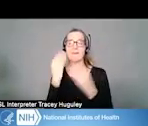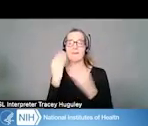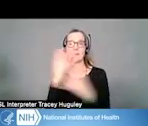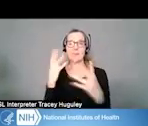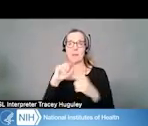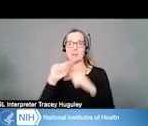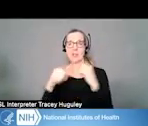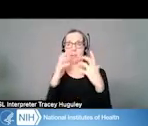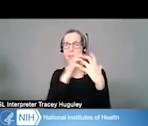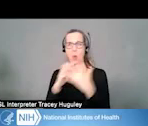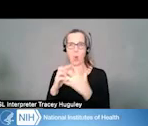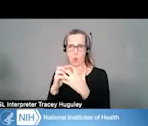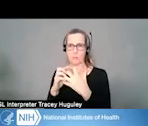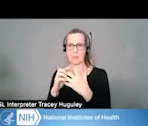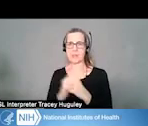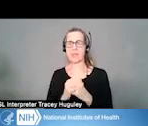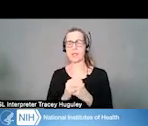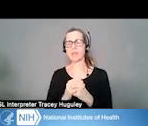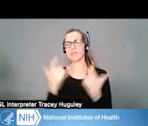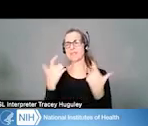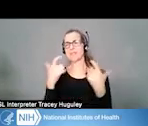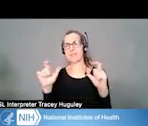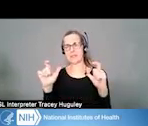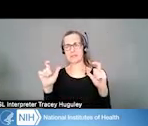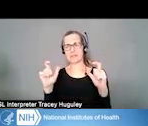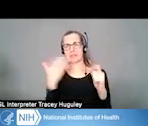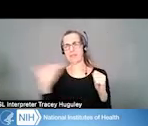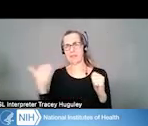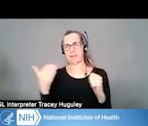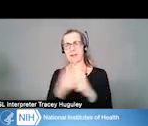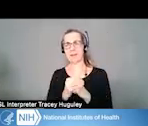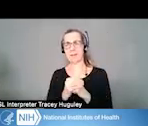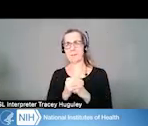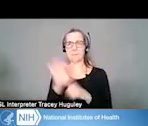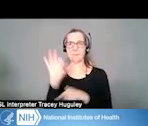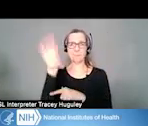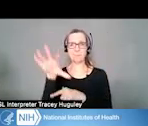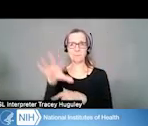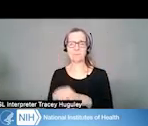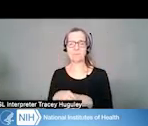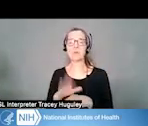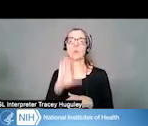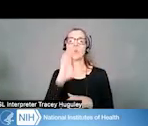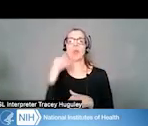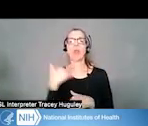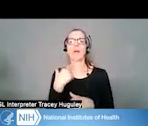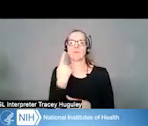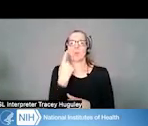but the biggest takeaway is that there will be a single plan that's required for applications